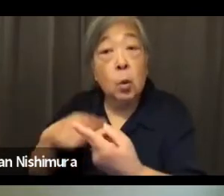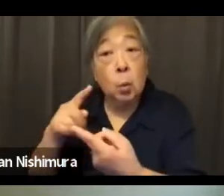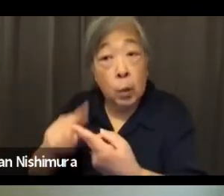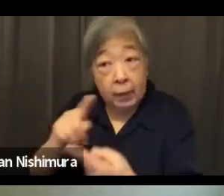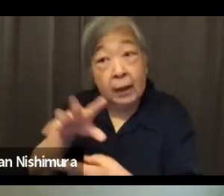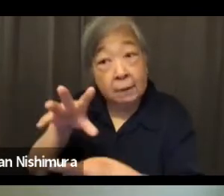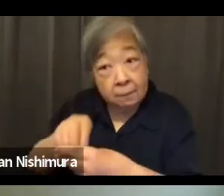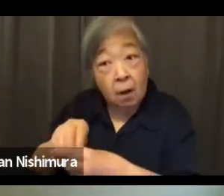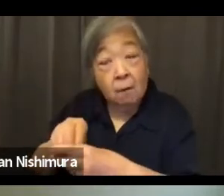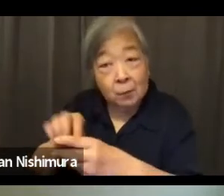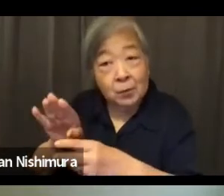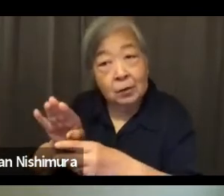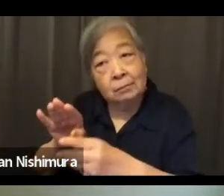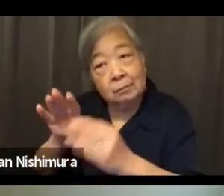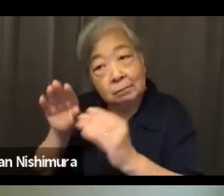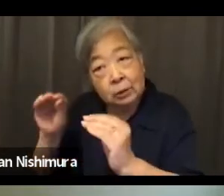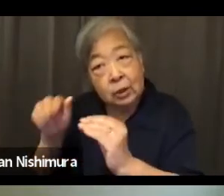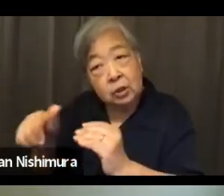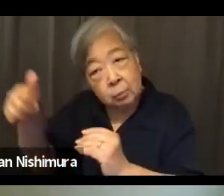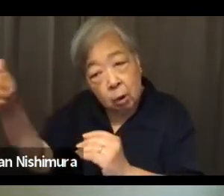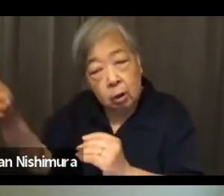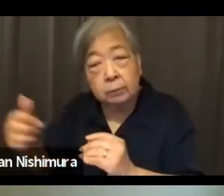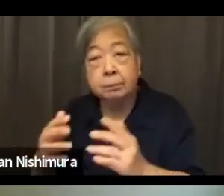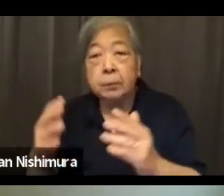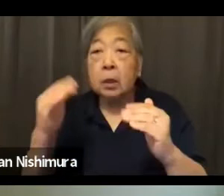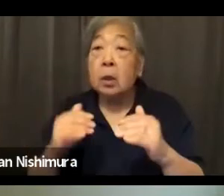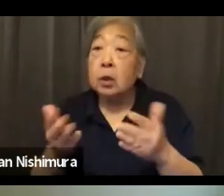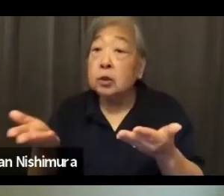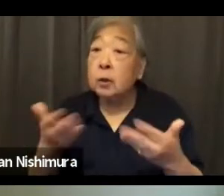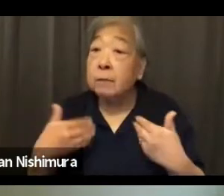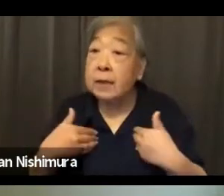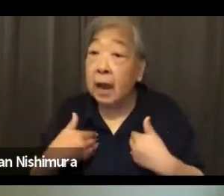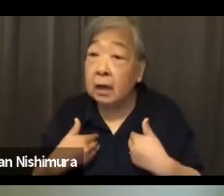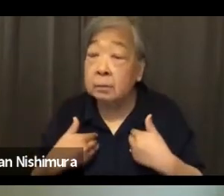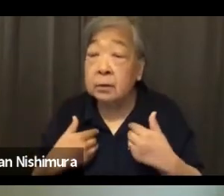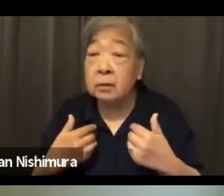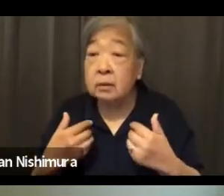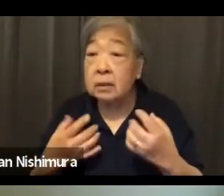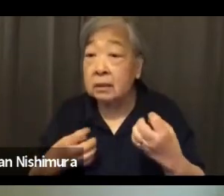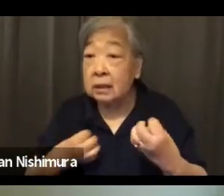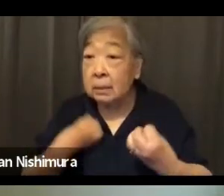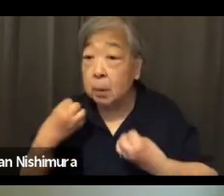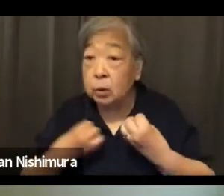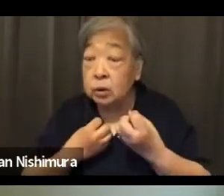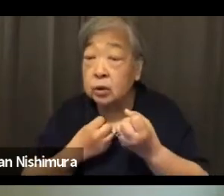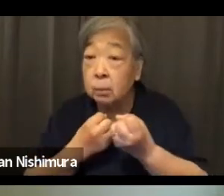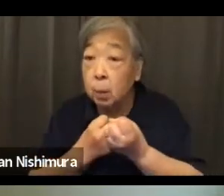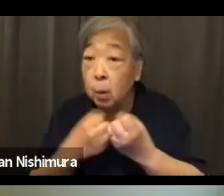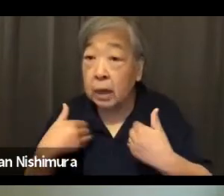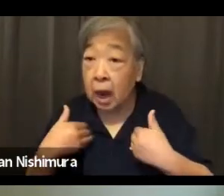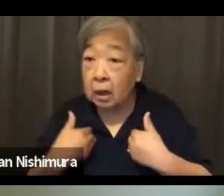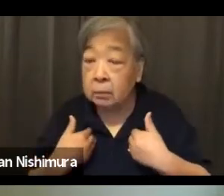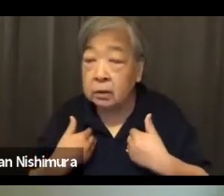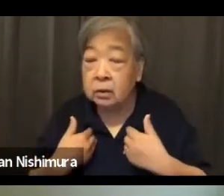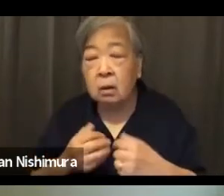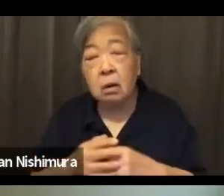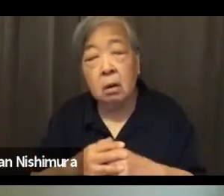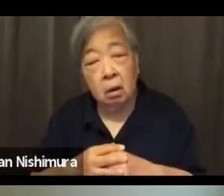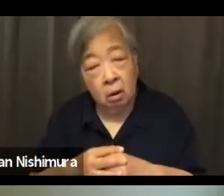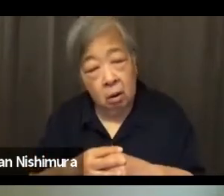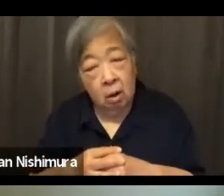Service animals and emotional support animals, we devoted an entire section in our publication